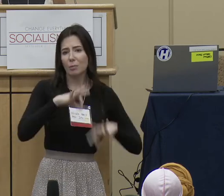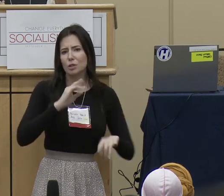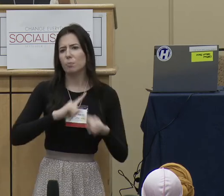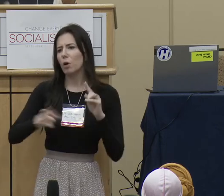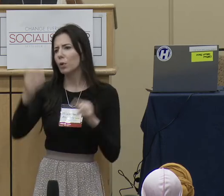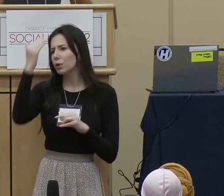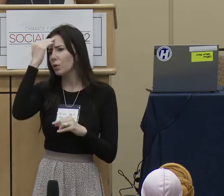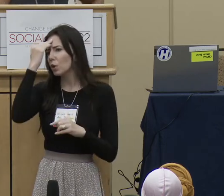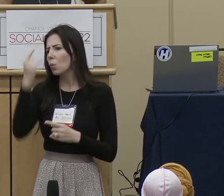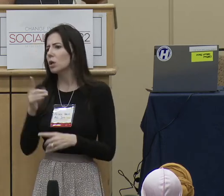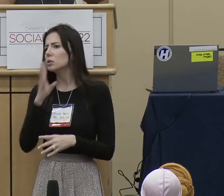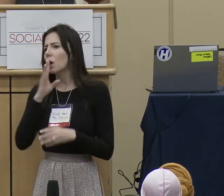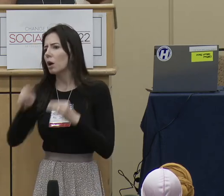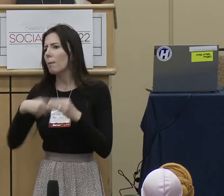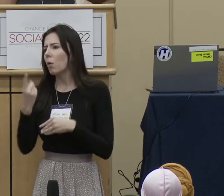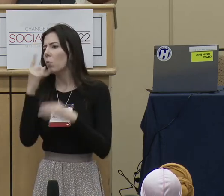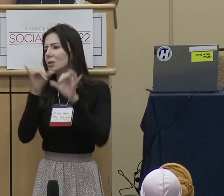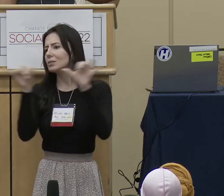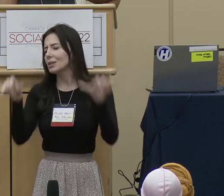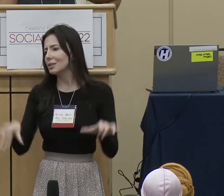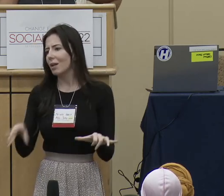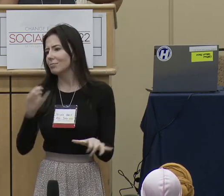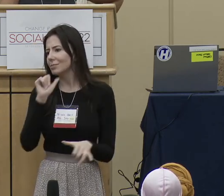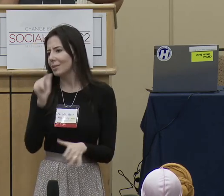use capitalism as a shorthand, but we know we're talking about